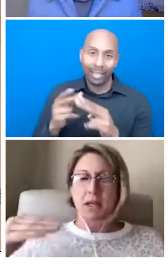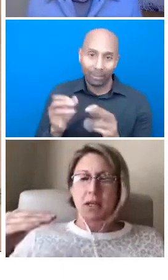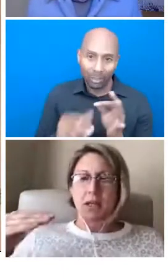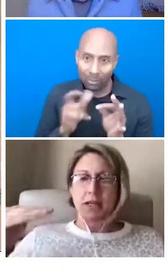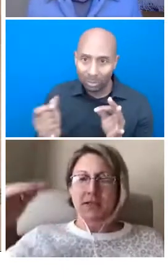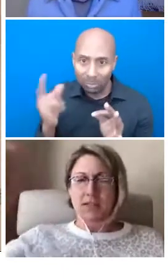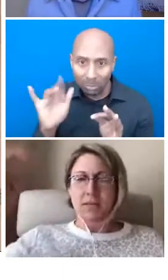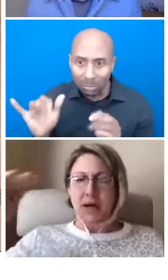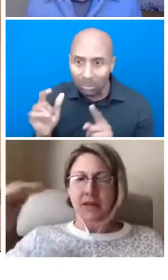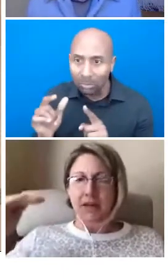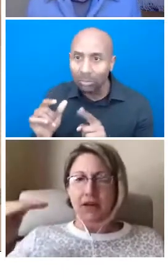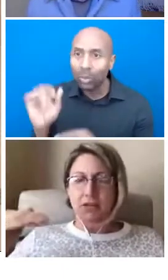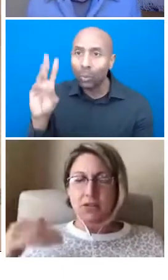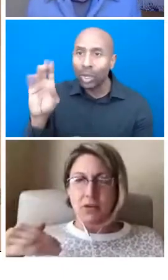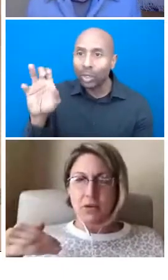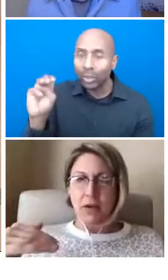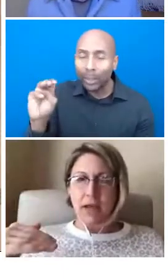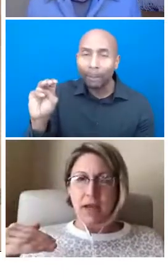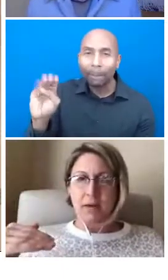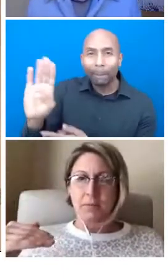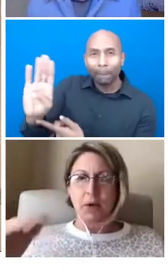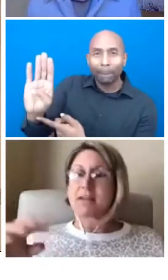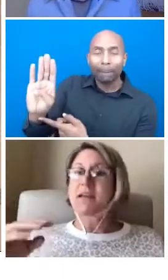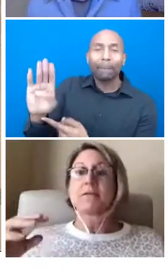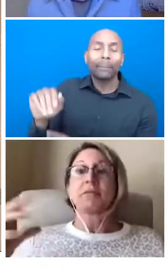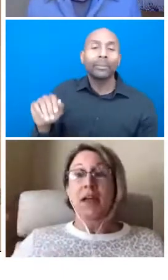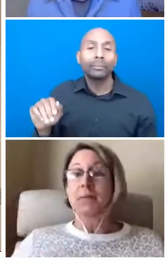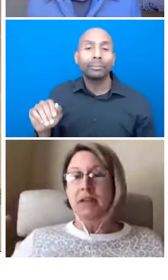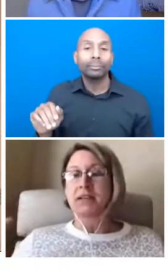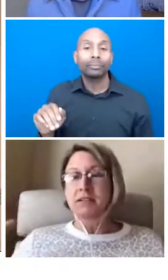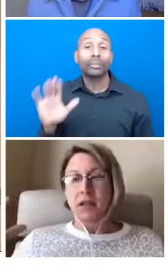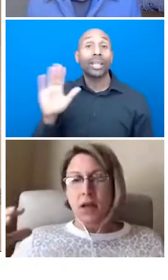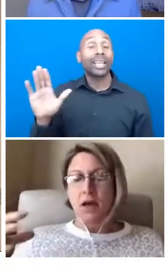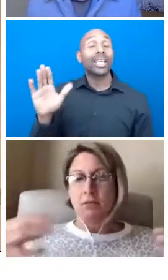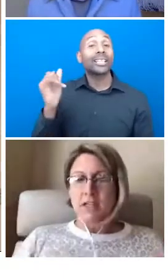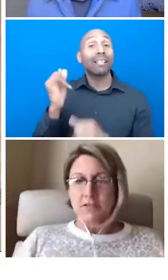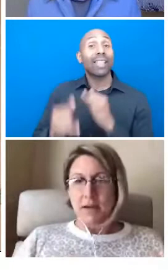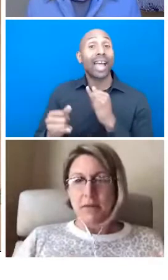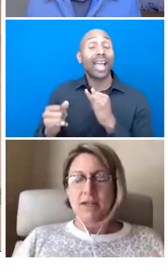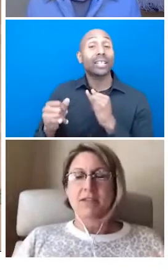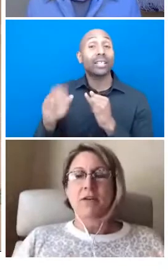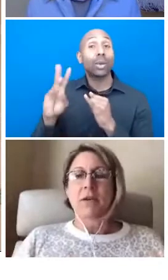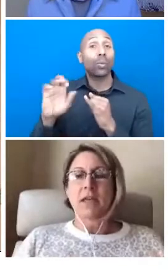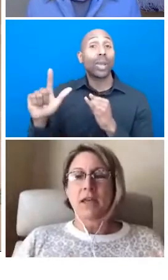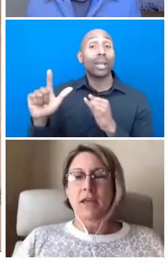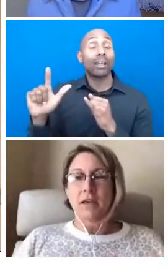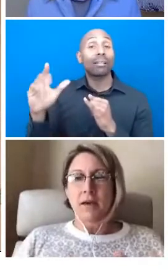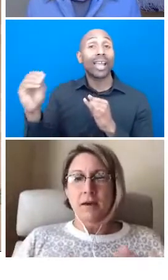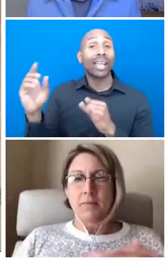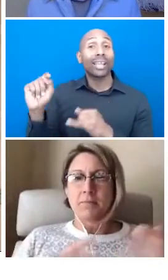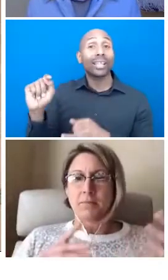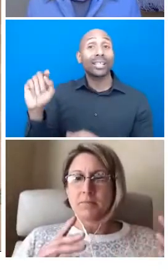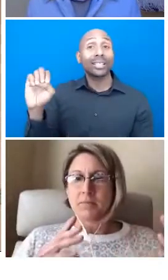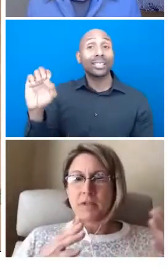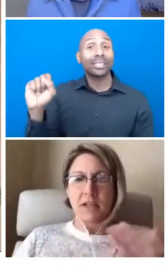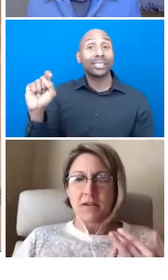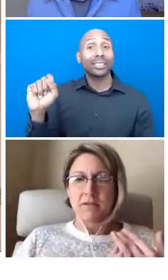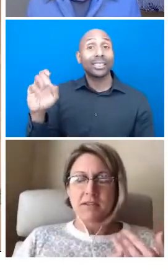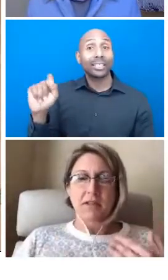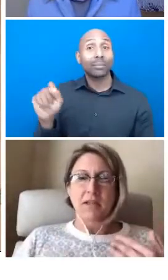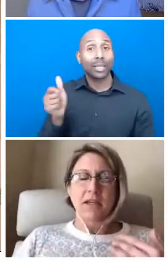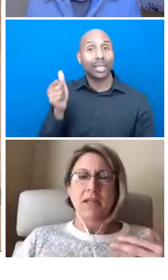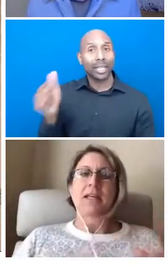He systematically goes through and breaks up families for his family.